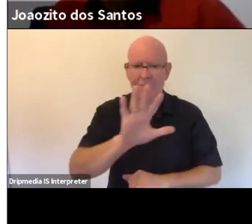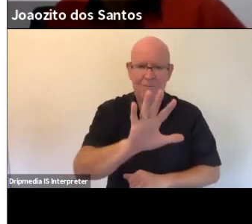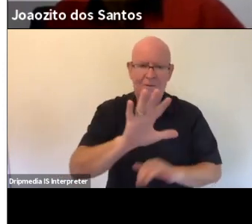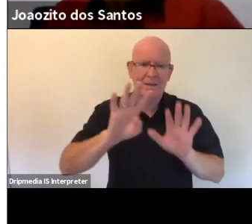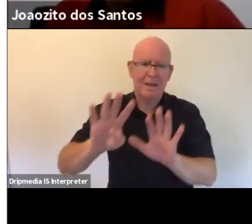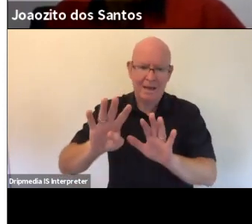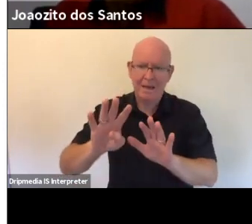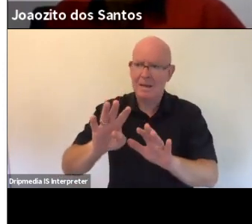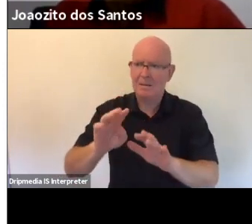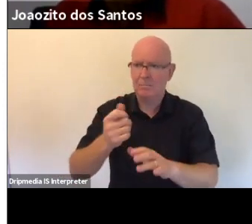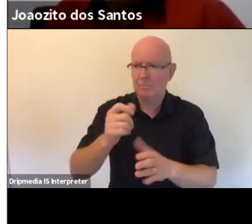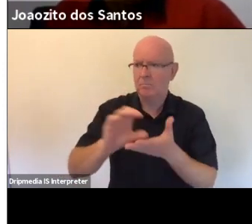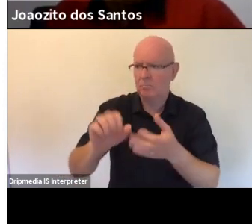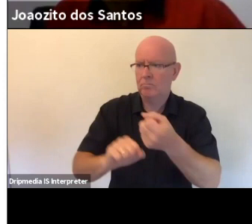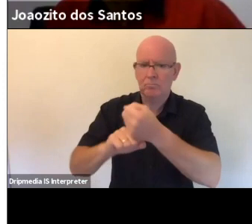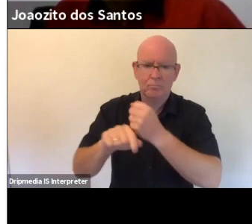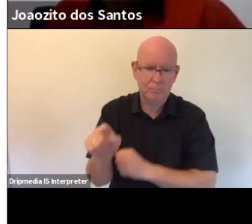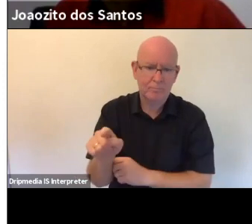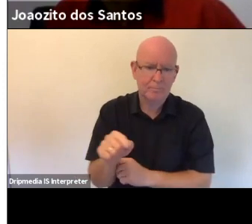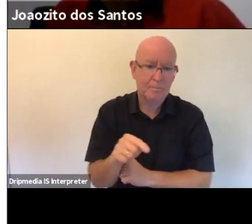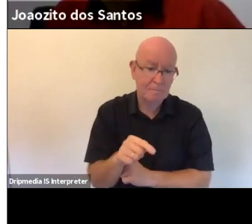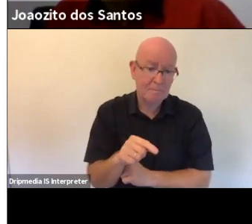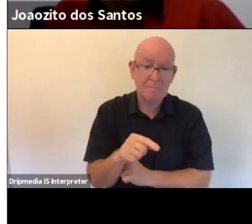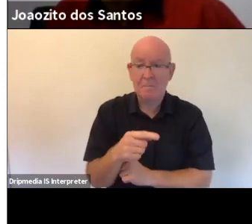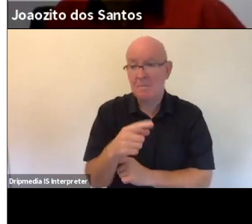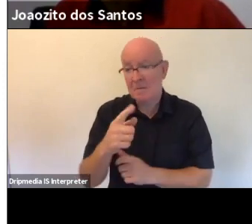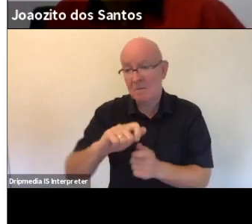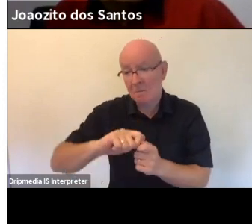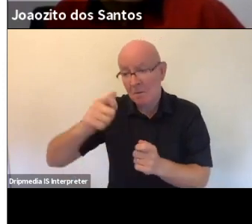So, they have to be collected every 6 months.